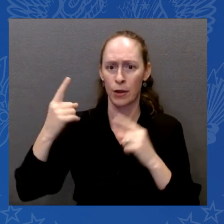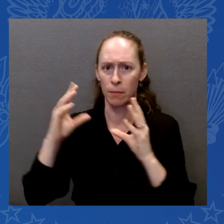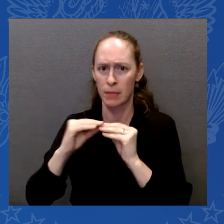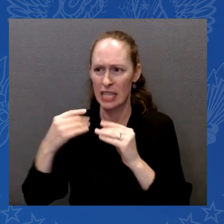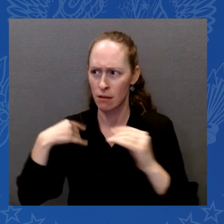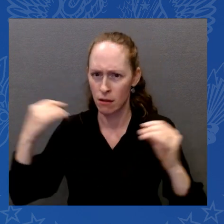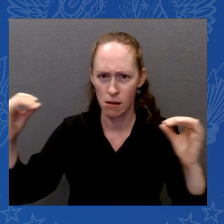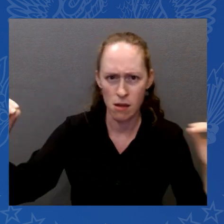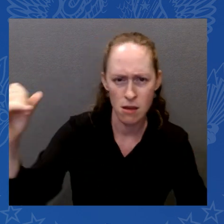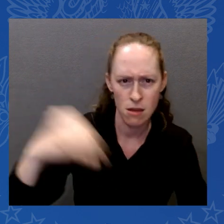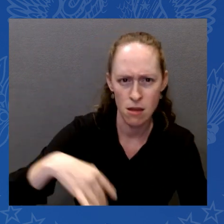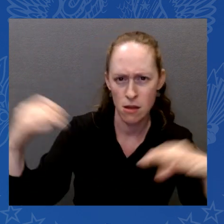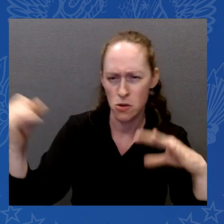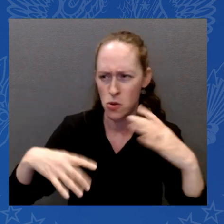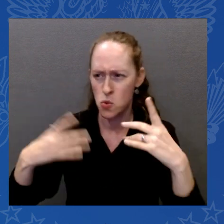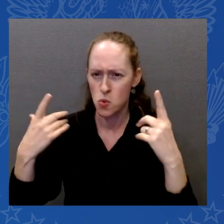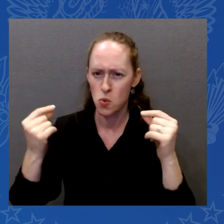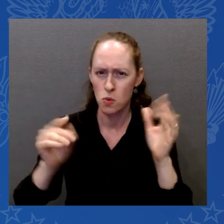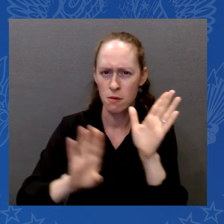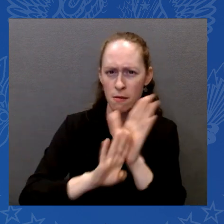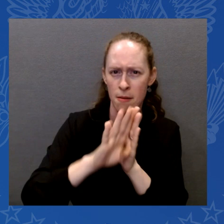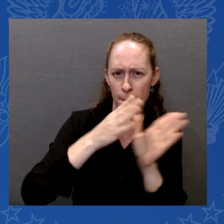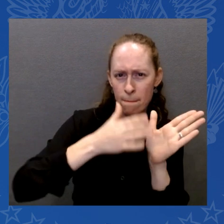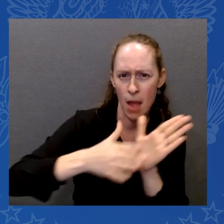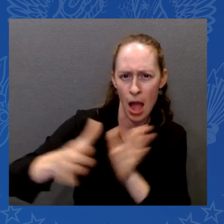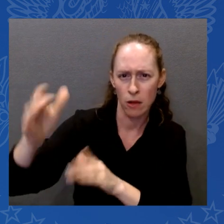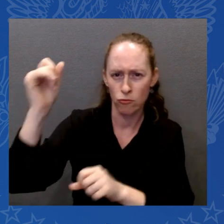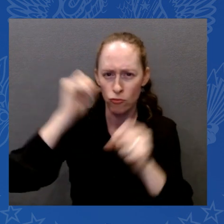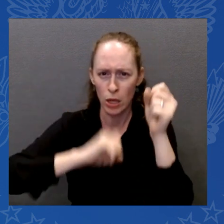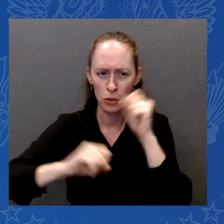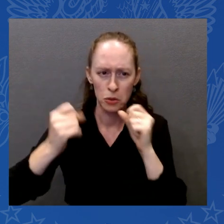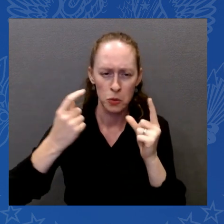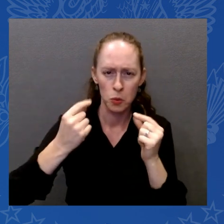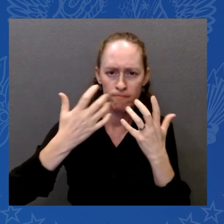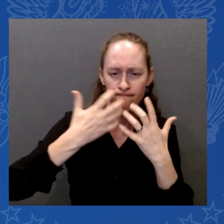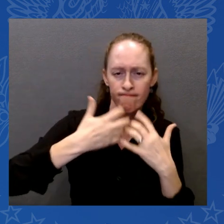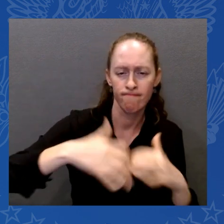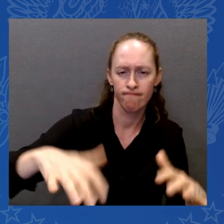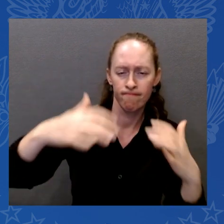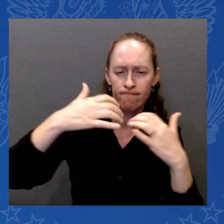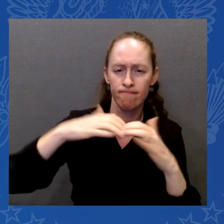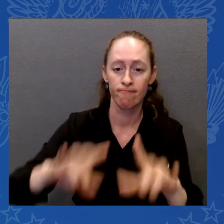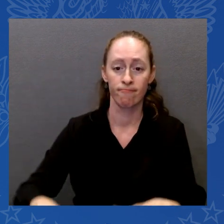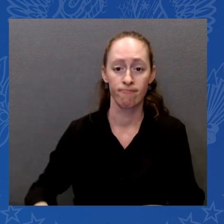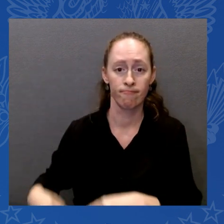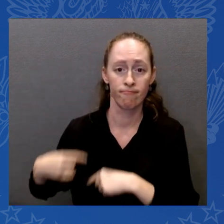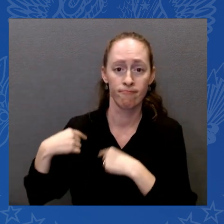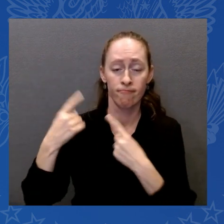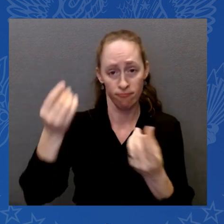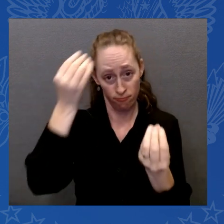Since then, I'm proud to report a lot of work has taken place. For example, in our Department of Veterans Affairs,